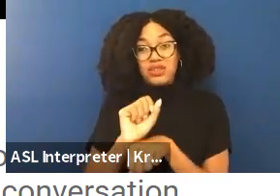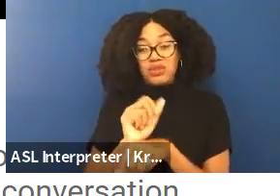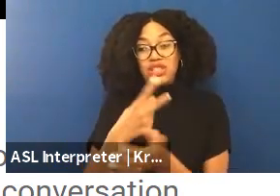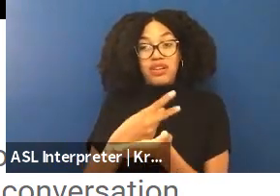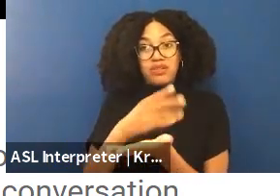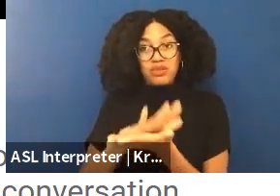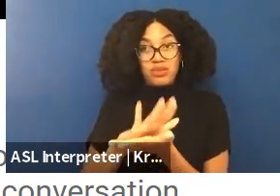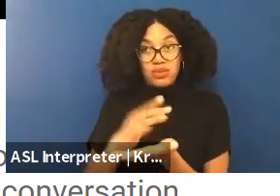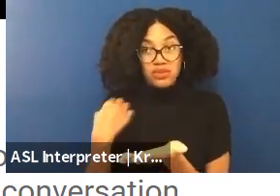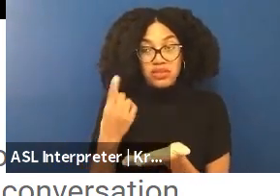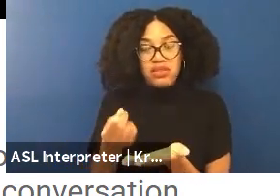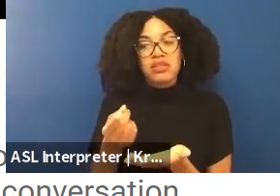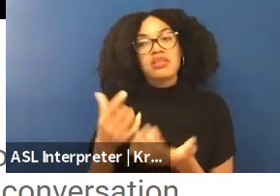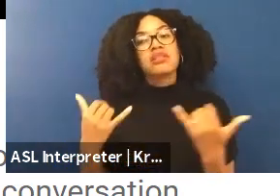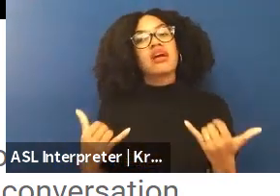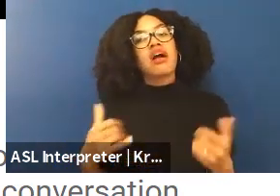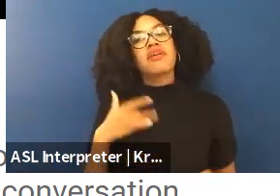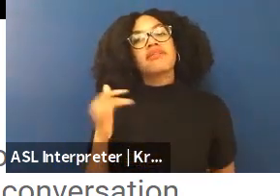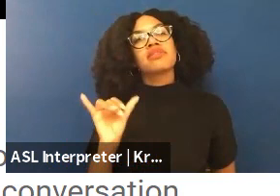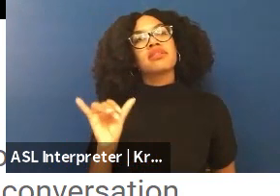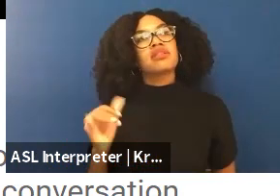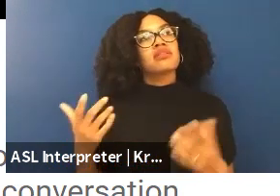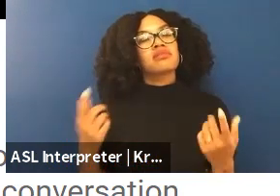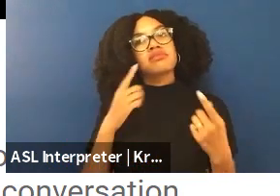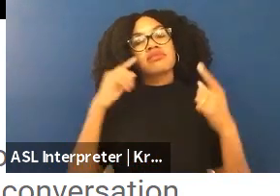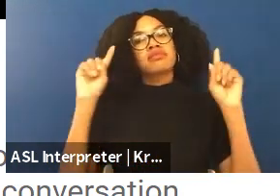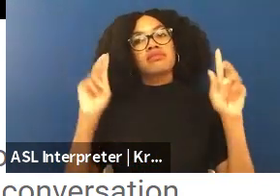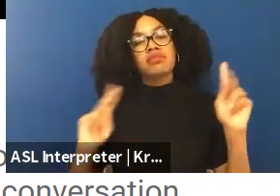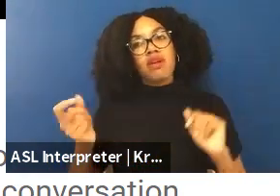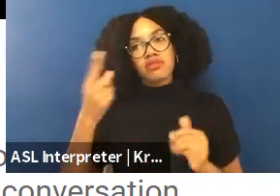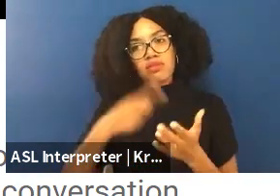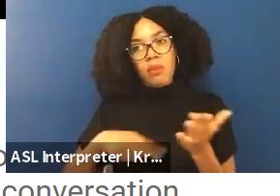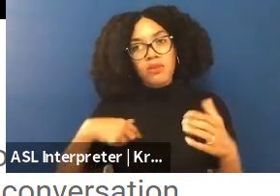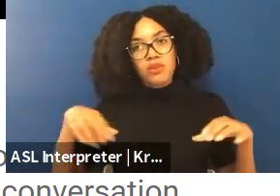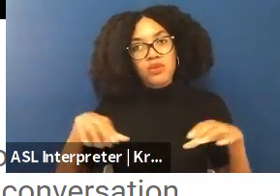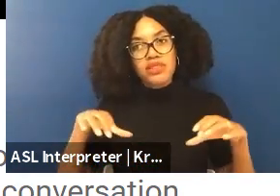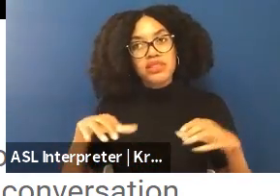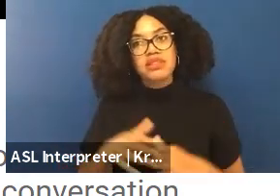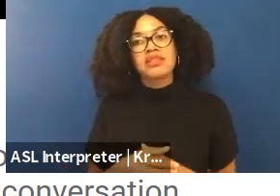of at the point where people understand what I'm doing. Because that's one of the hardest things